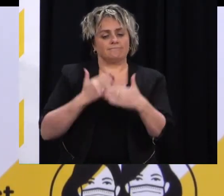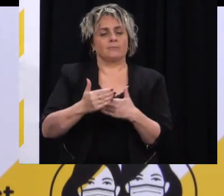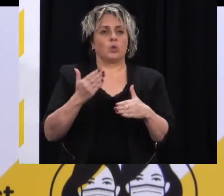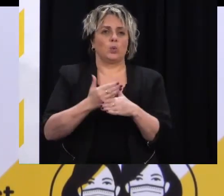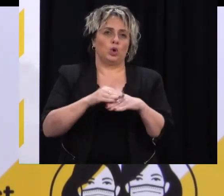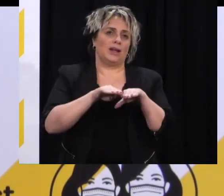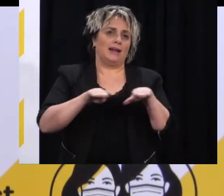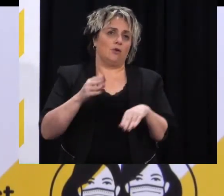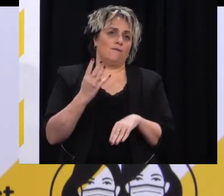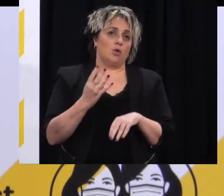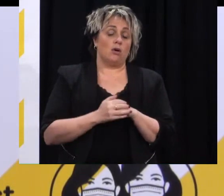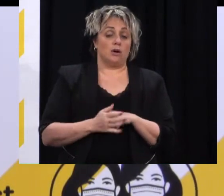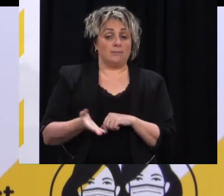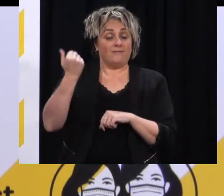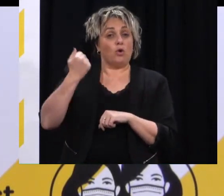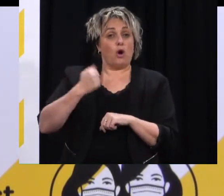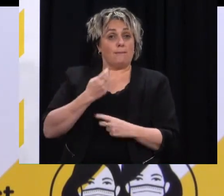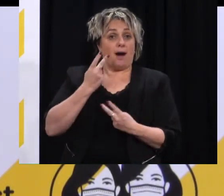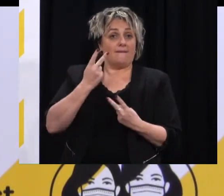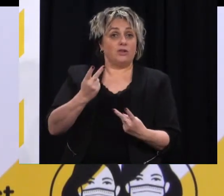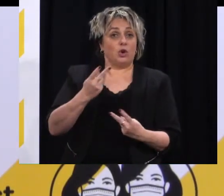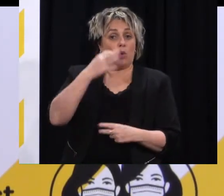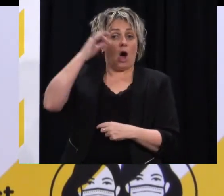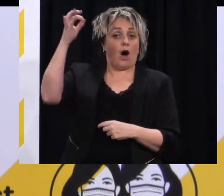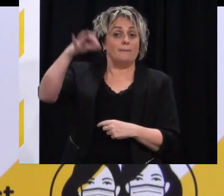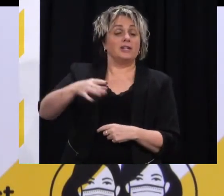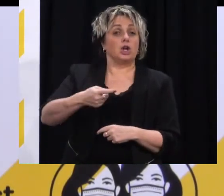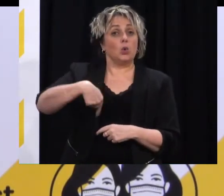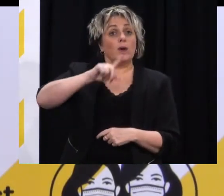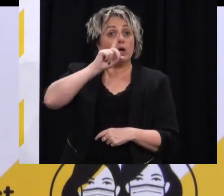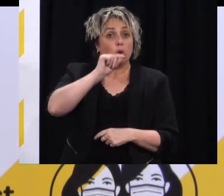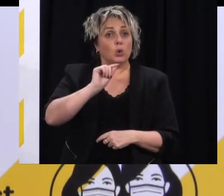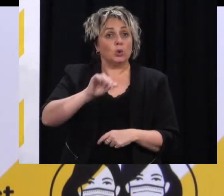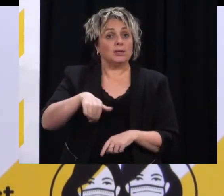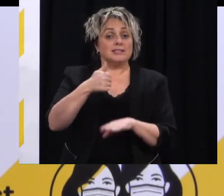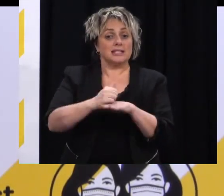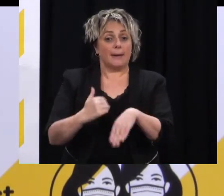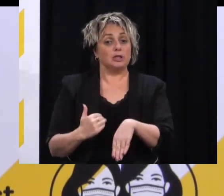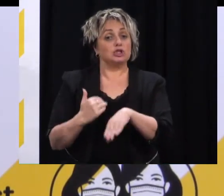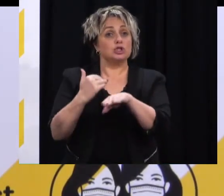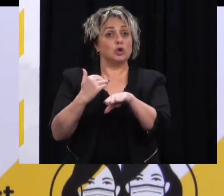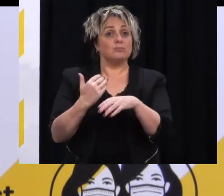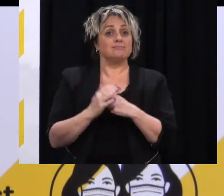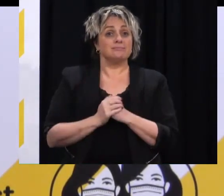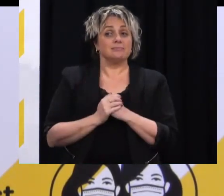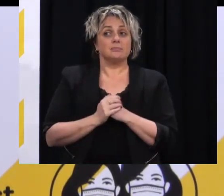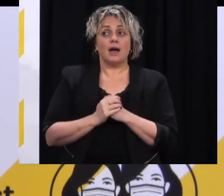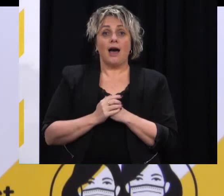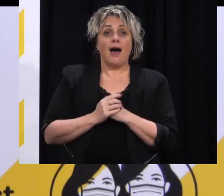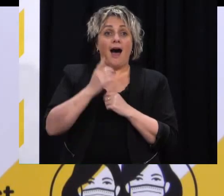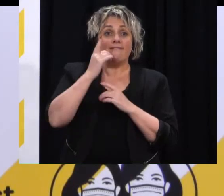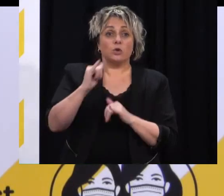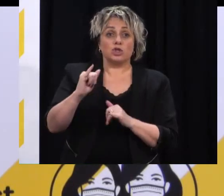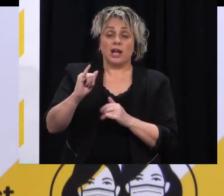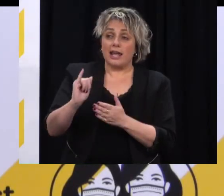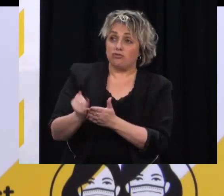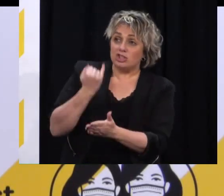the way that they worked to do it as safely as possible in a level 4 environment, and my